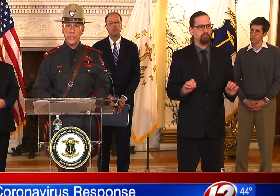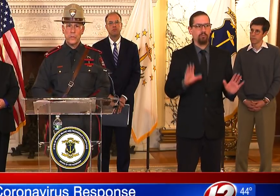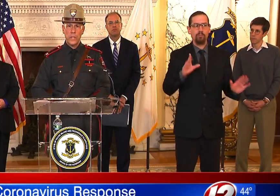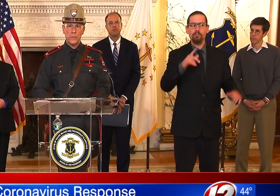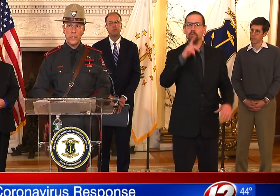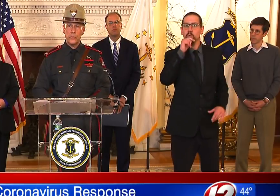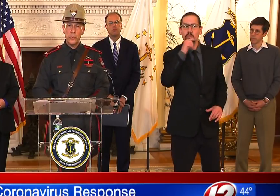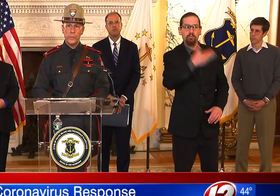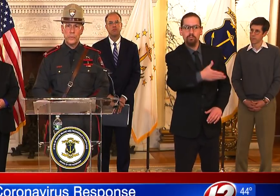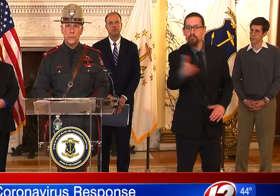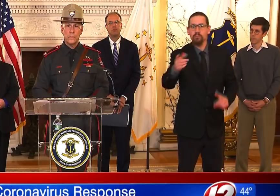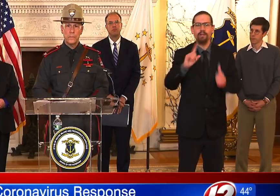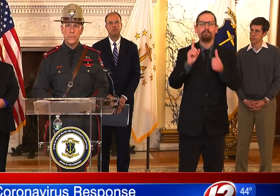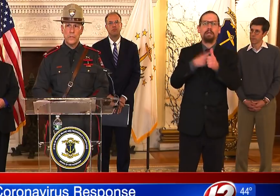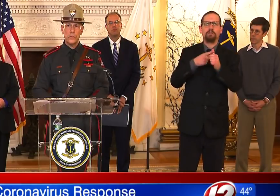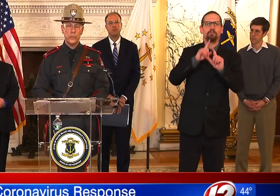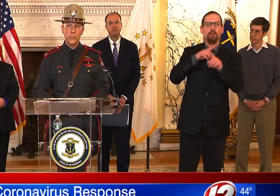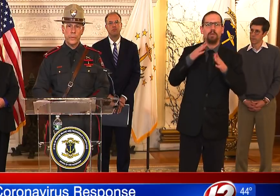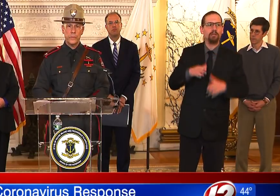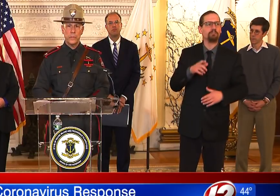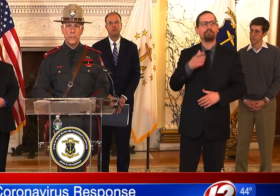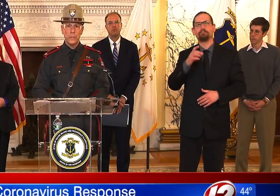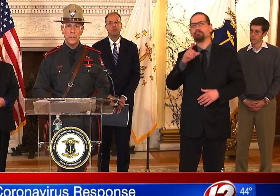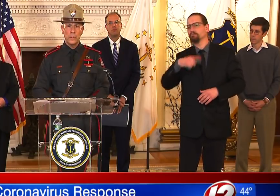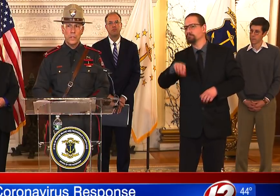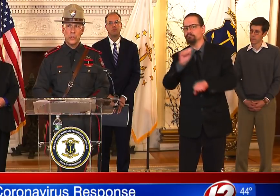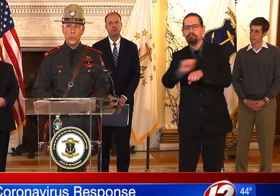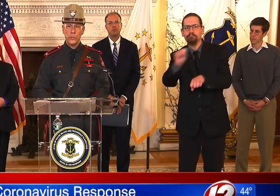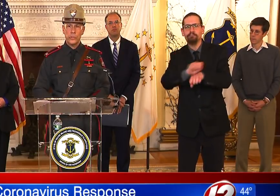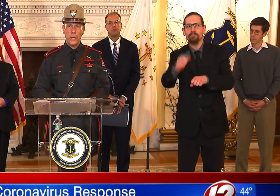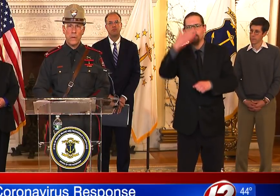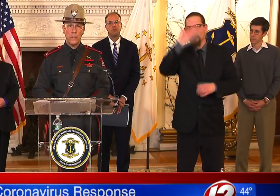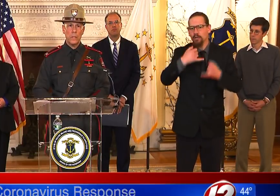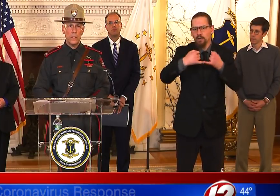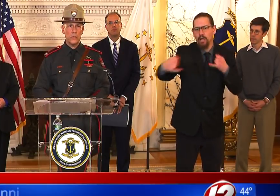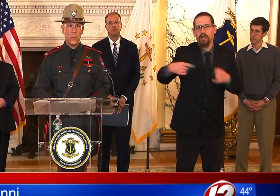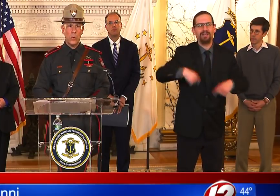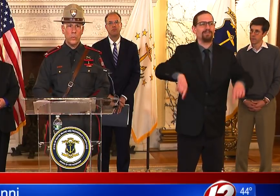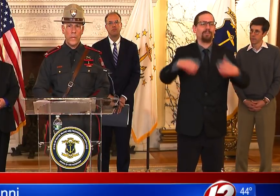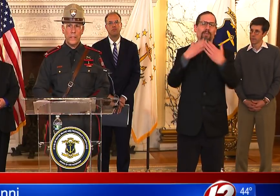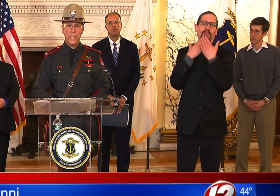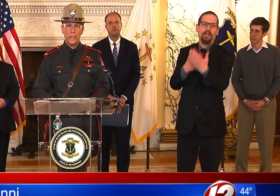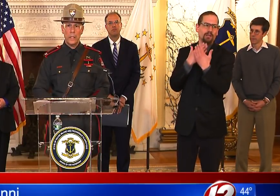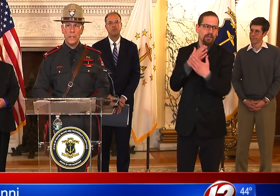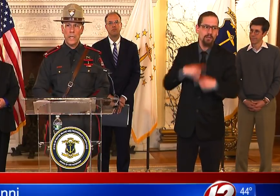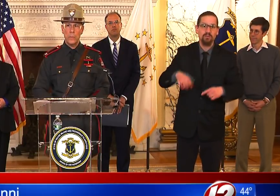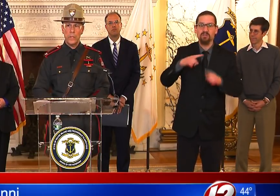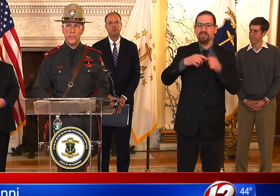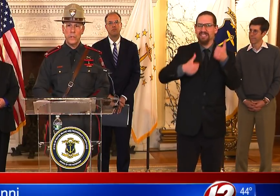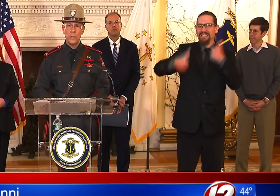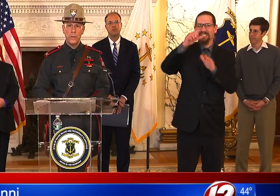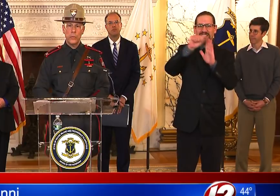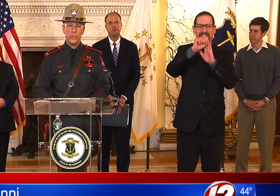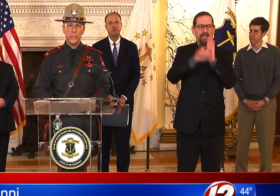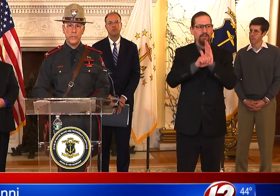AND WILL NOT TODAY. I WOULD LIKE TO THANK YOU FIRST RESPONDERS OUT OF THEIR.